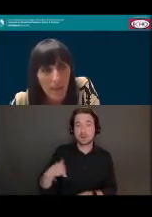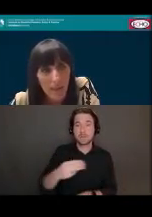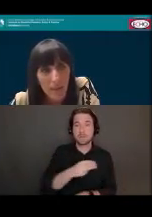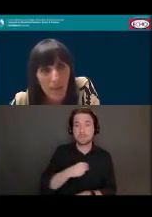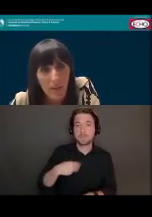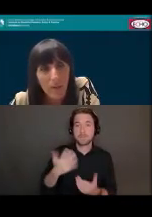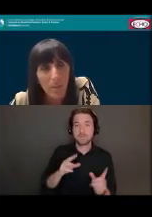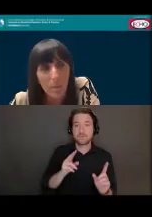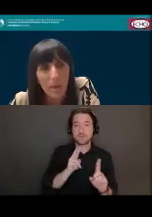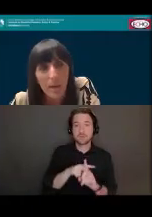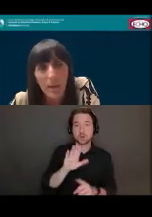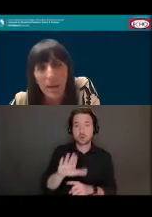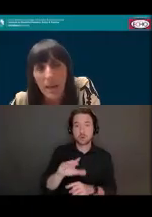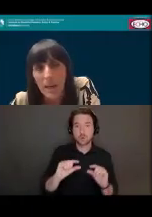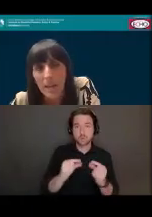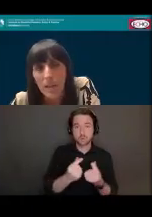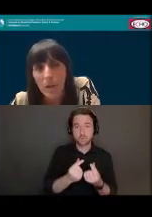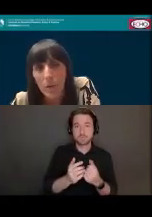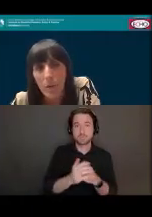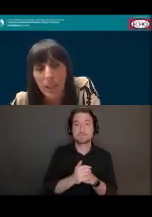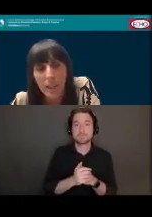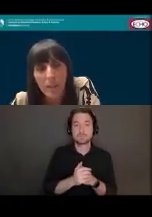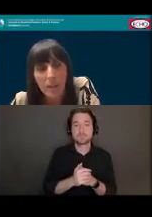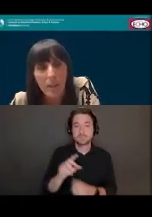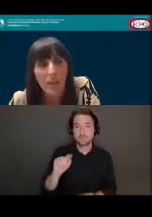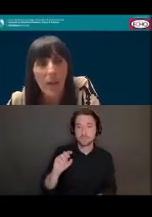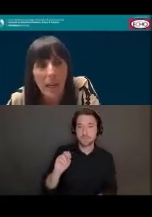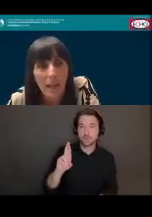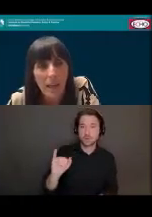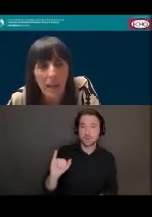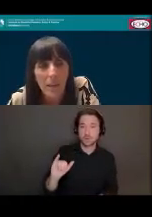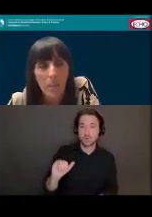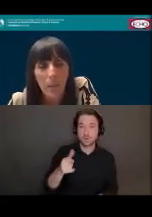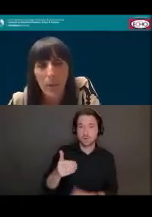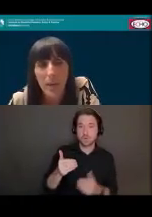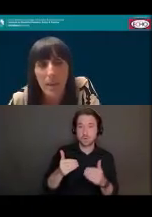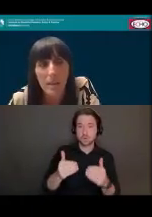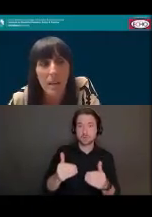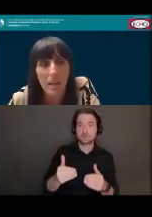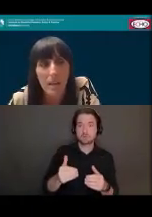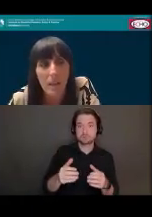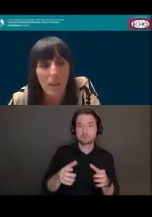their group. And Tori, you can go ahead and put us into the